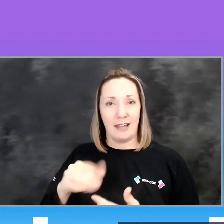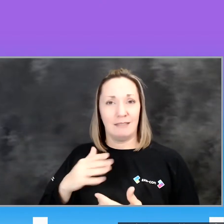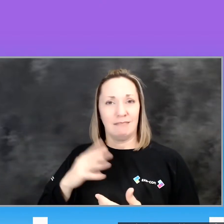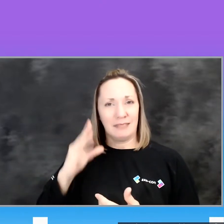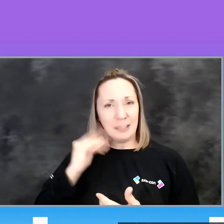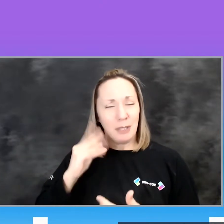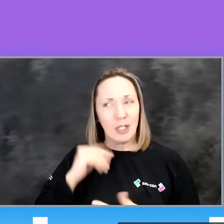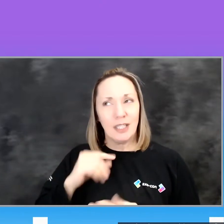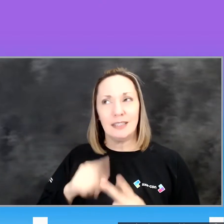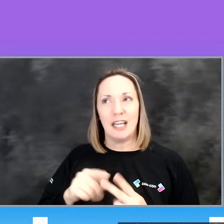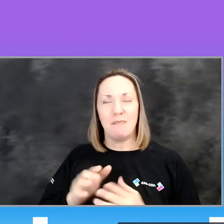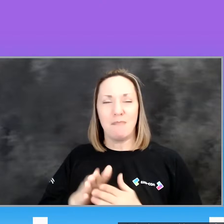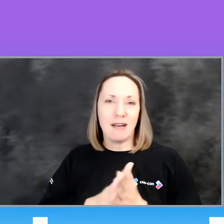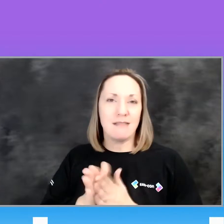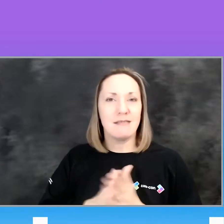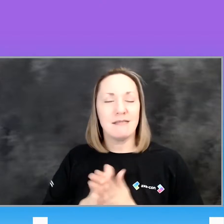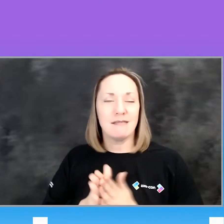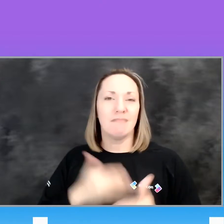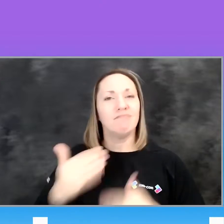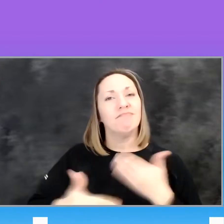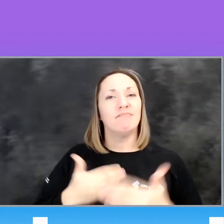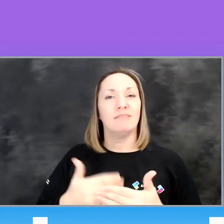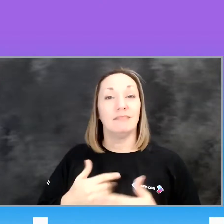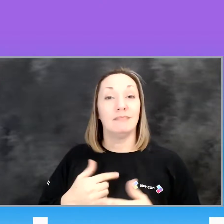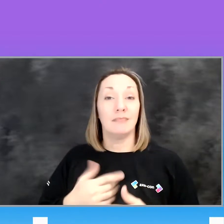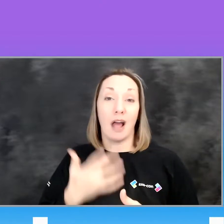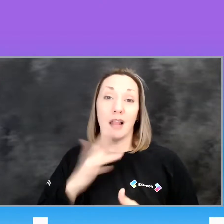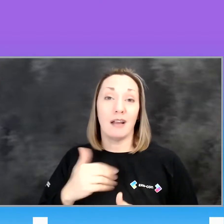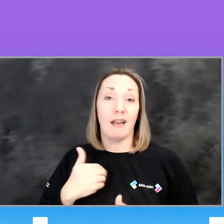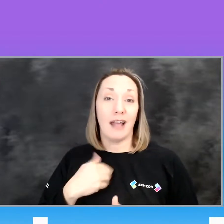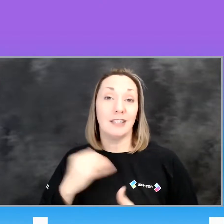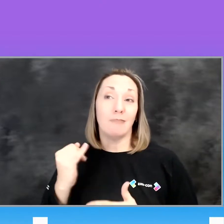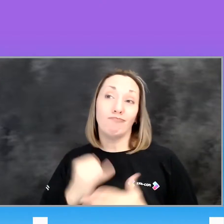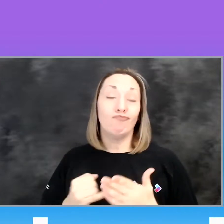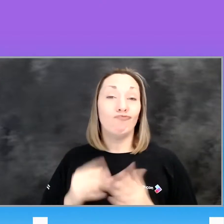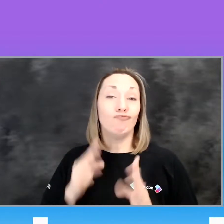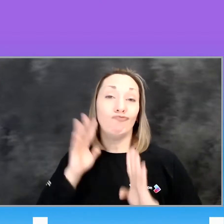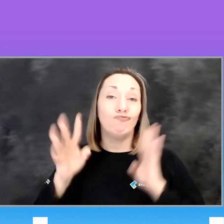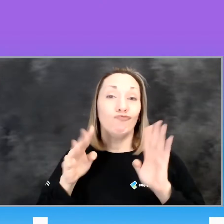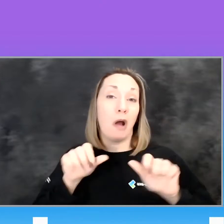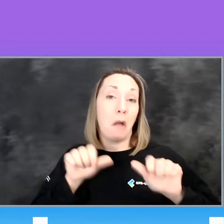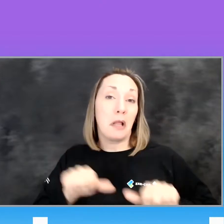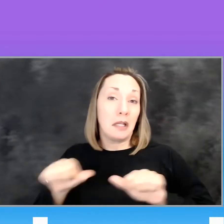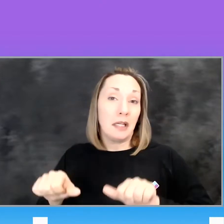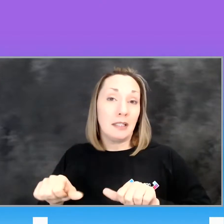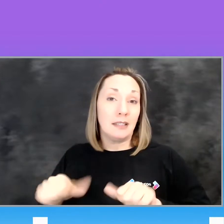fortunately, I had some artistic